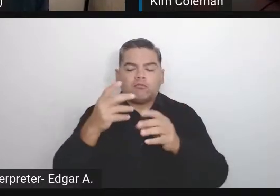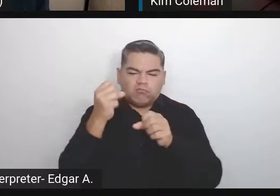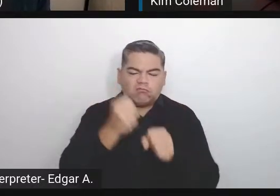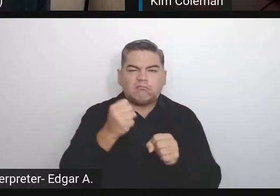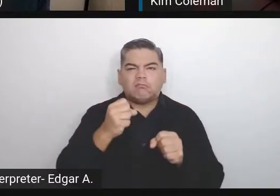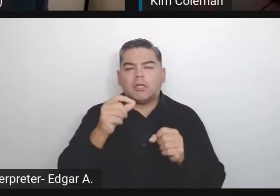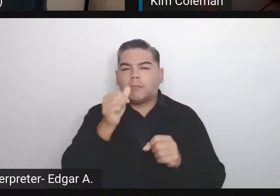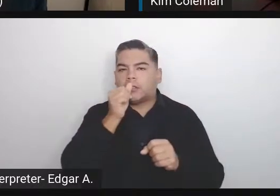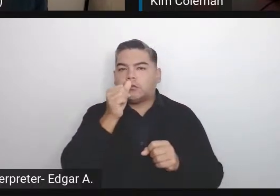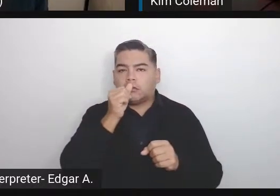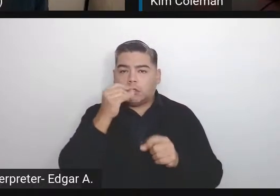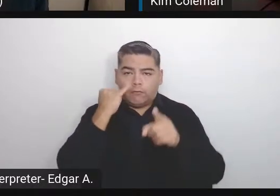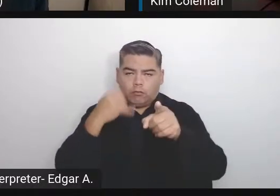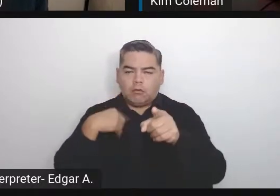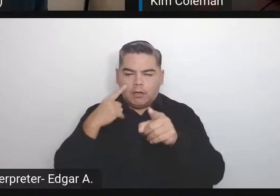WordPress account